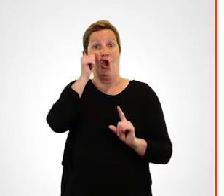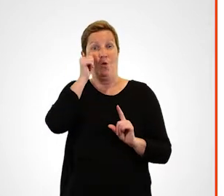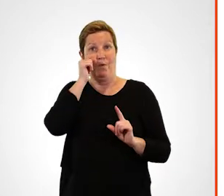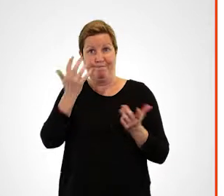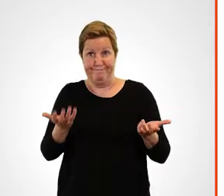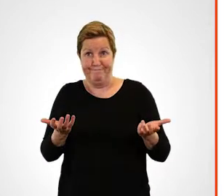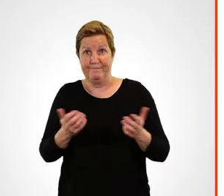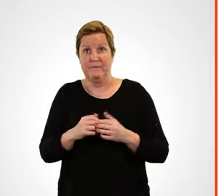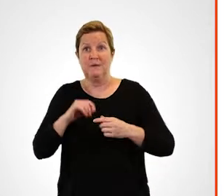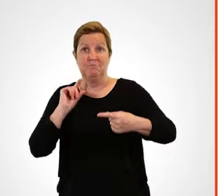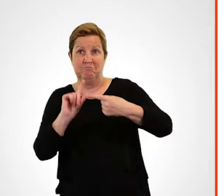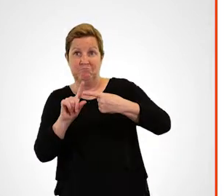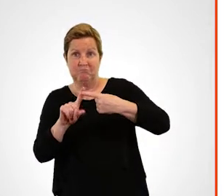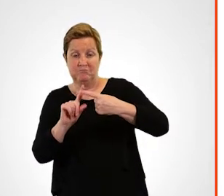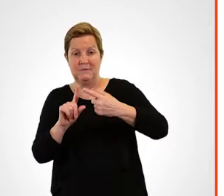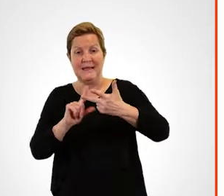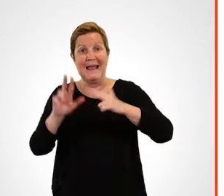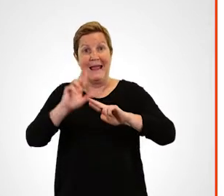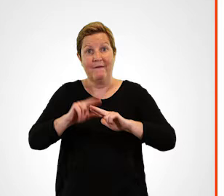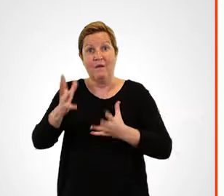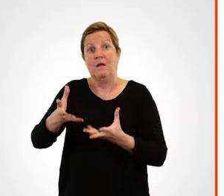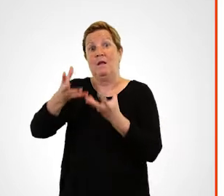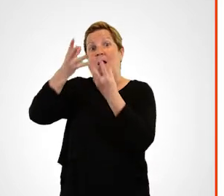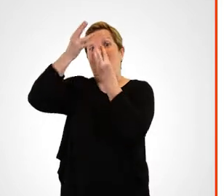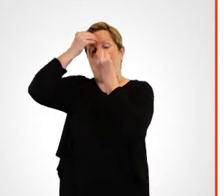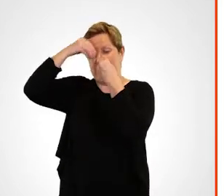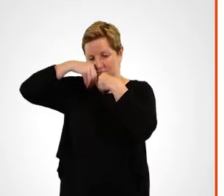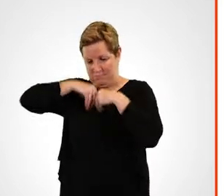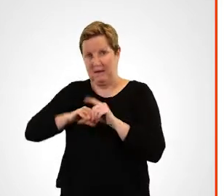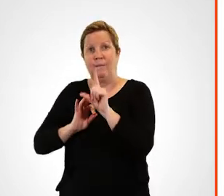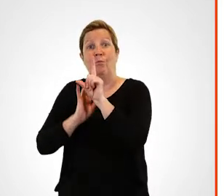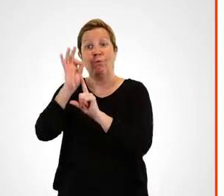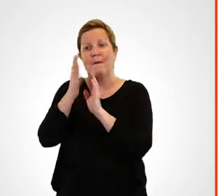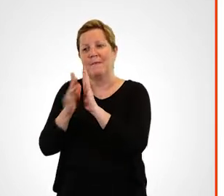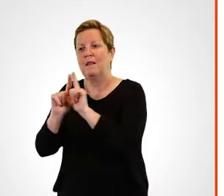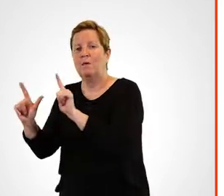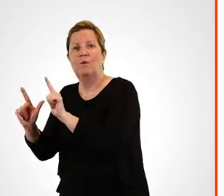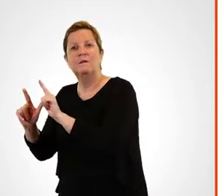Increasing the uptake increases language development.